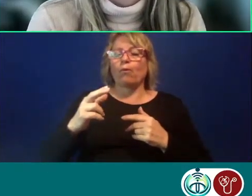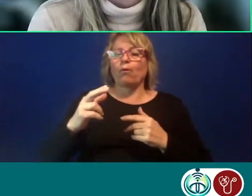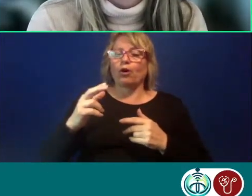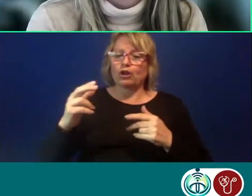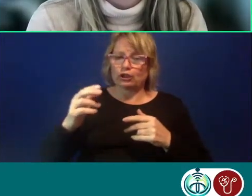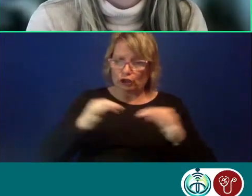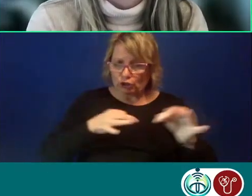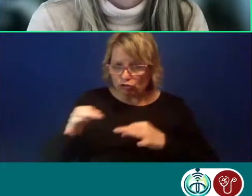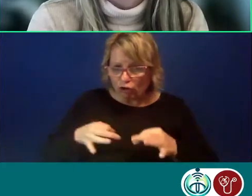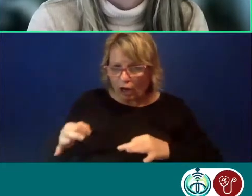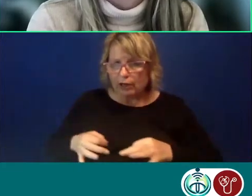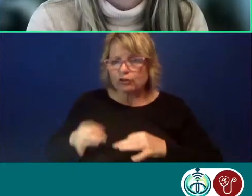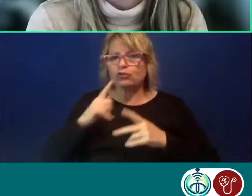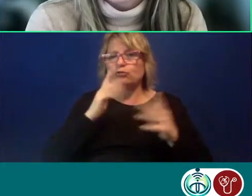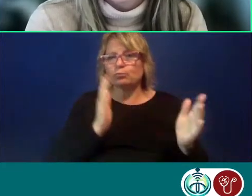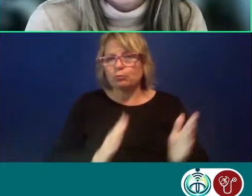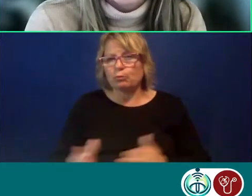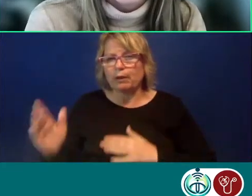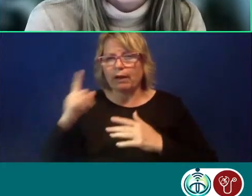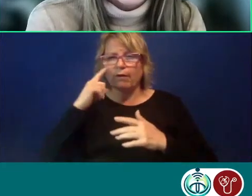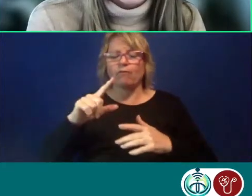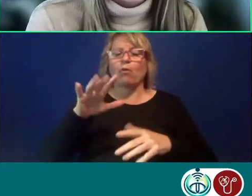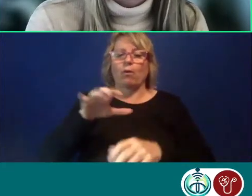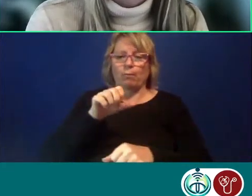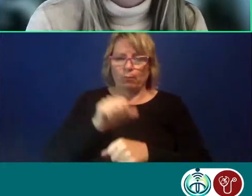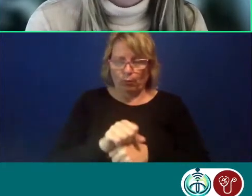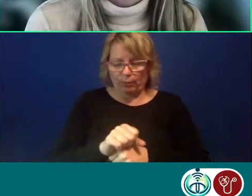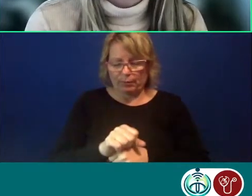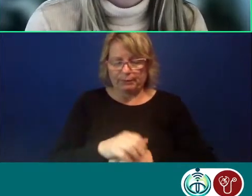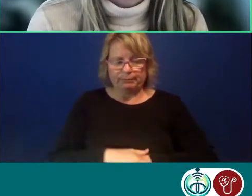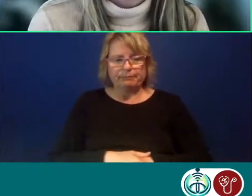prepare the individual appropriately for the appointment. And so, I think that the key